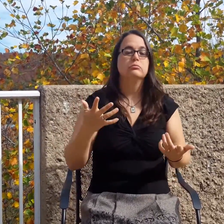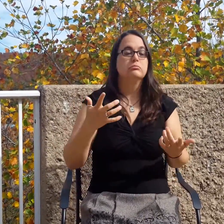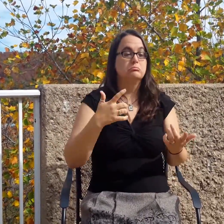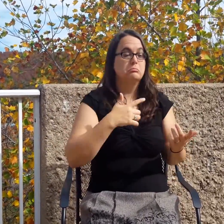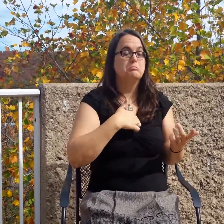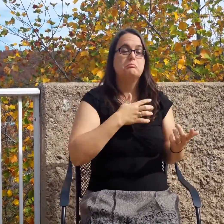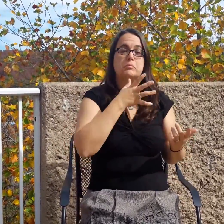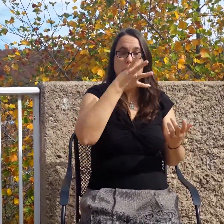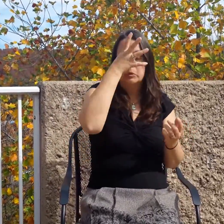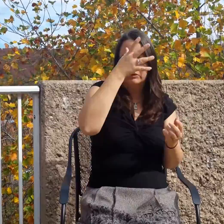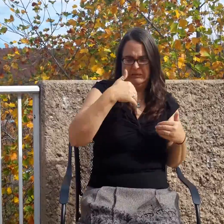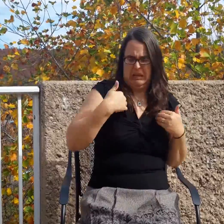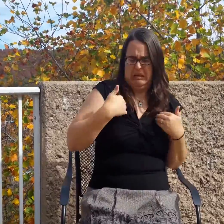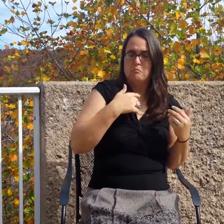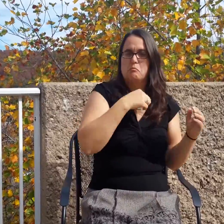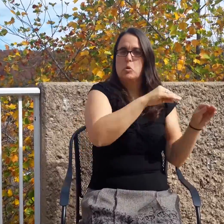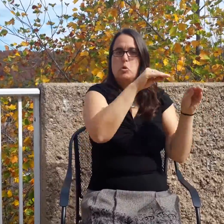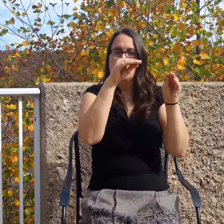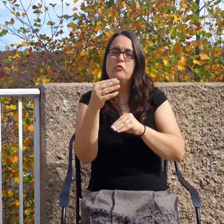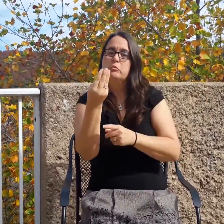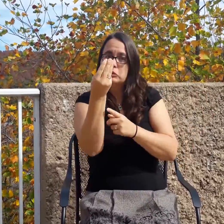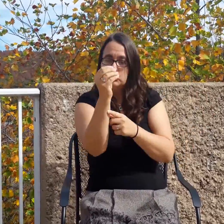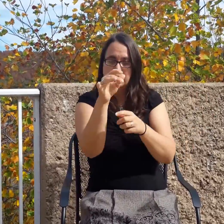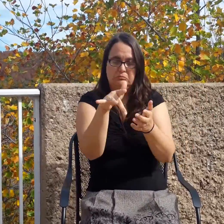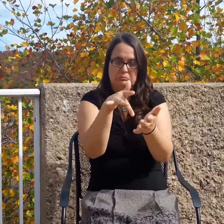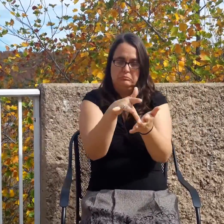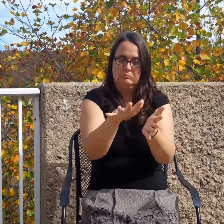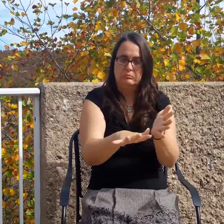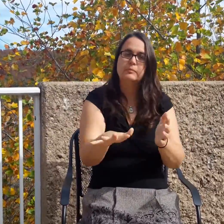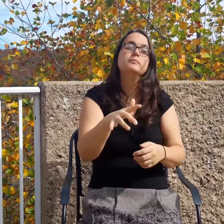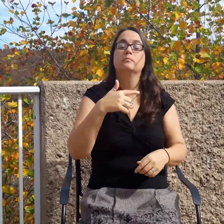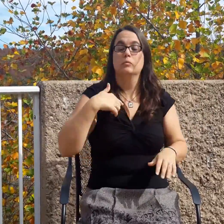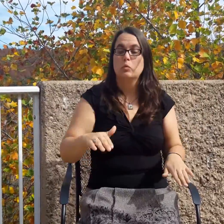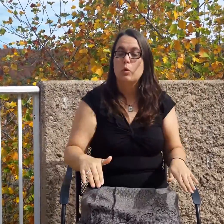When I was very young my parents moved to the central part of Missouri